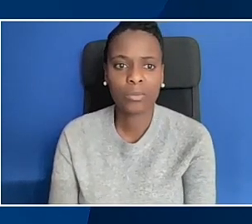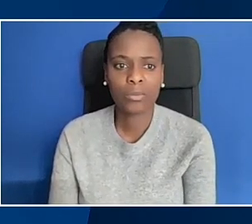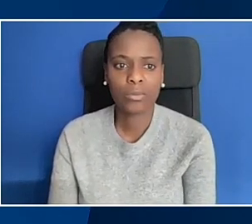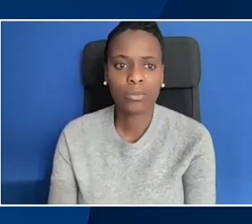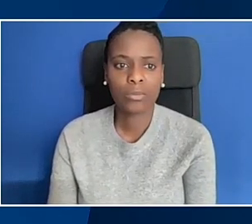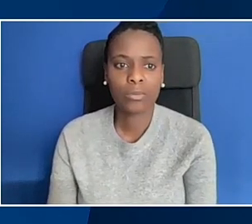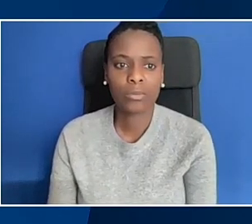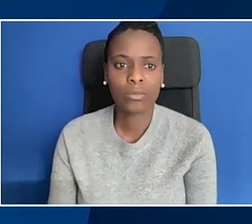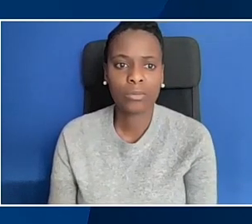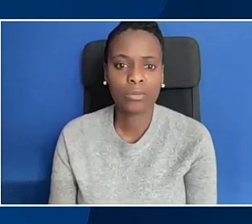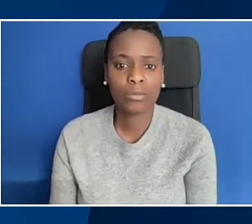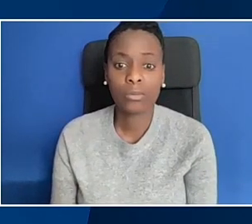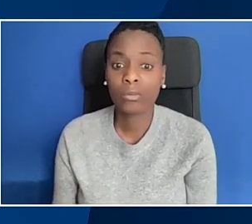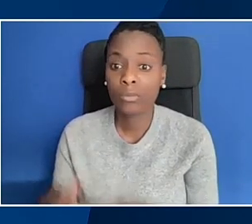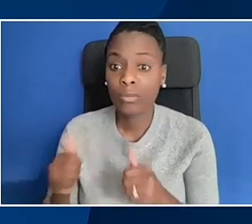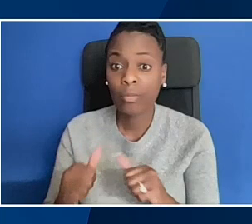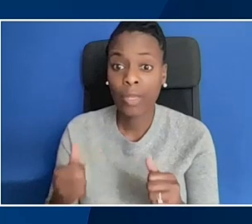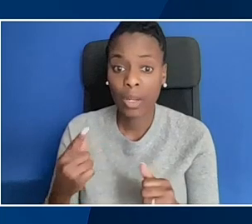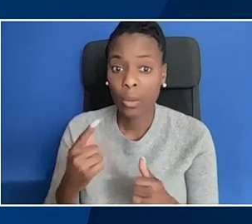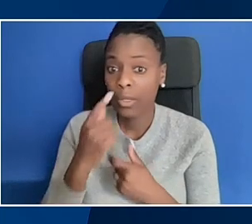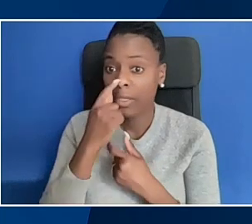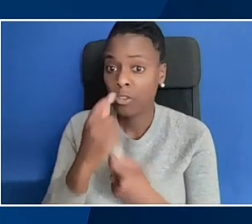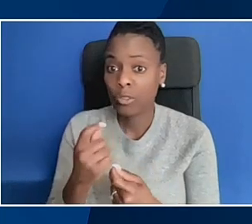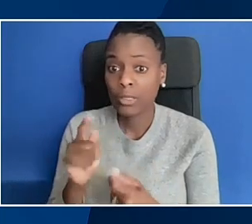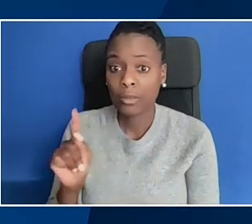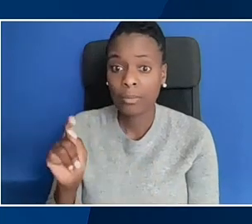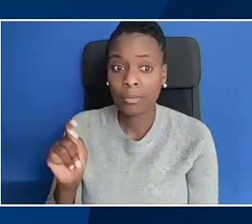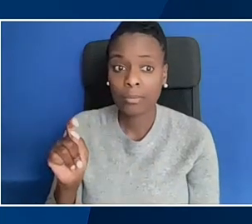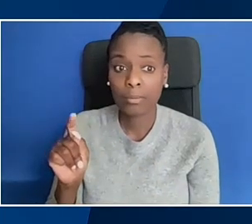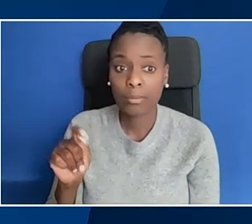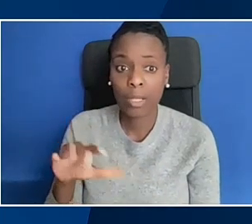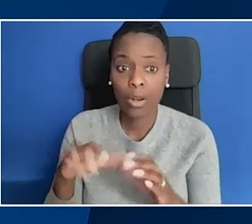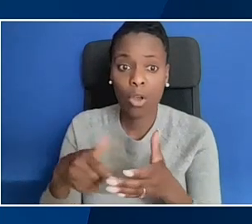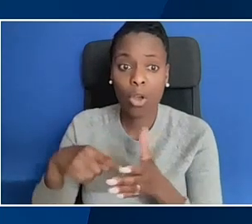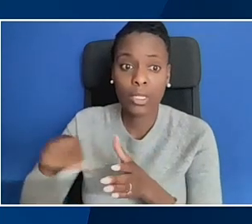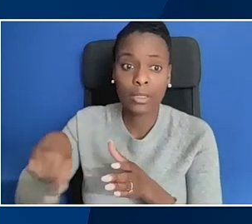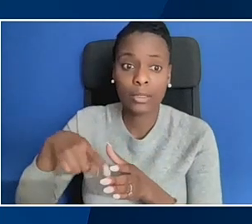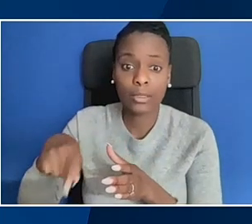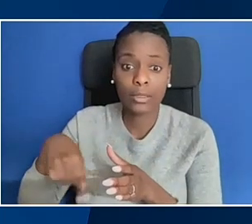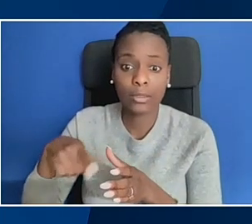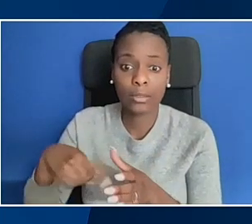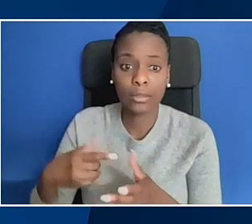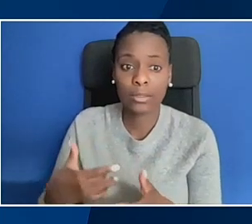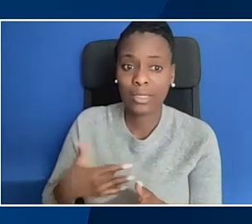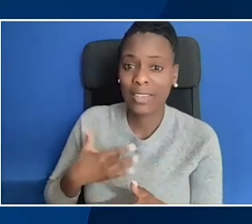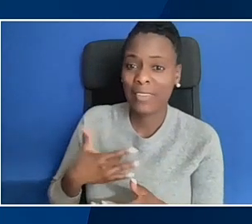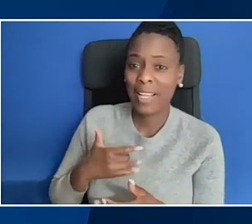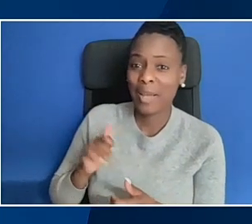Is there anyone interested in a caucus? I feel like I'm at a 10th-grade dance again here.